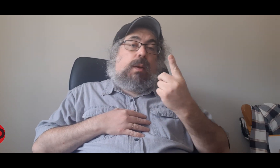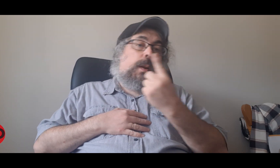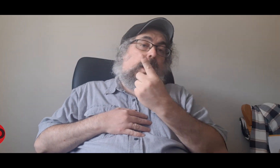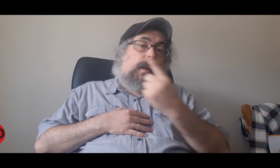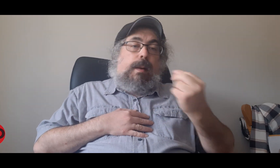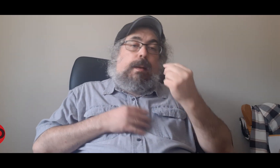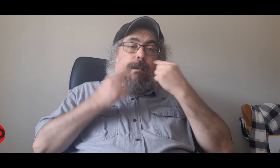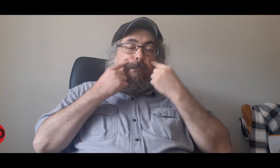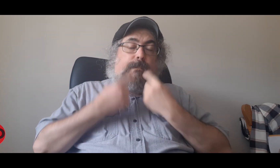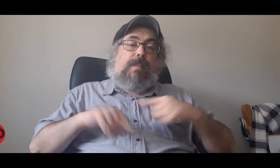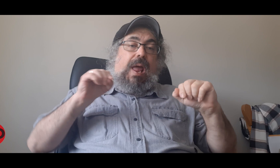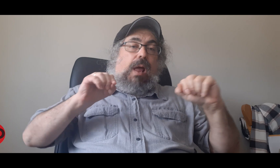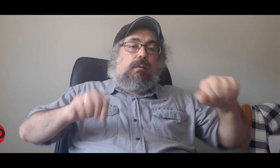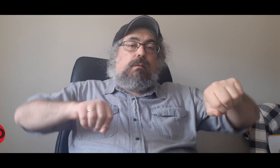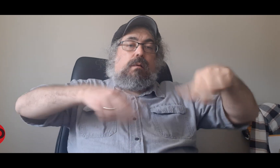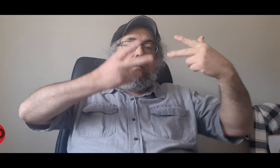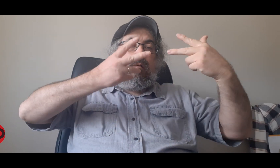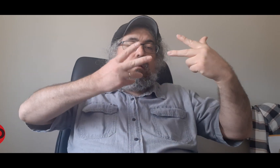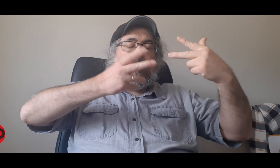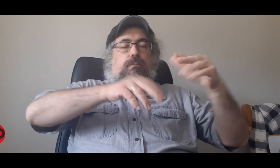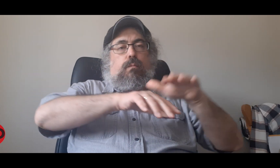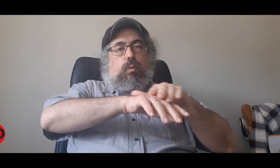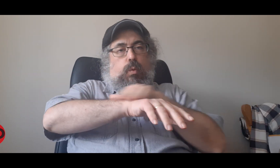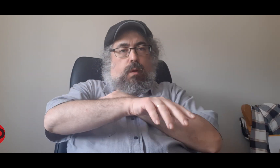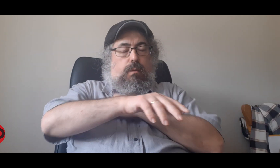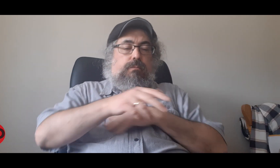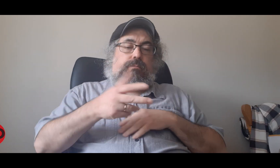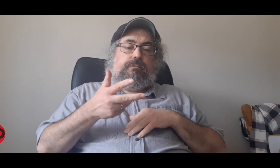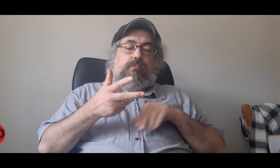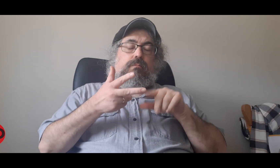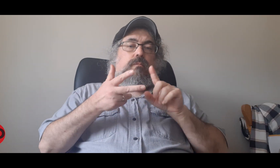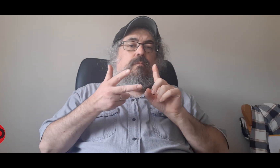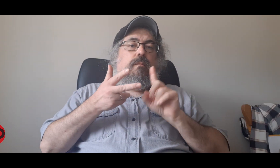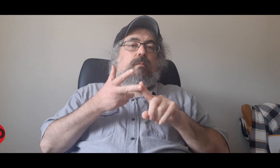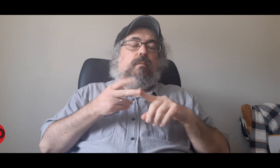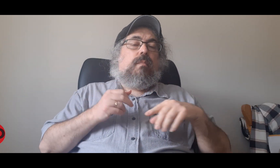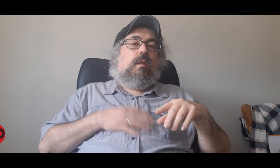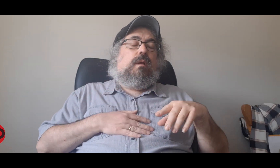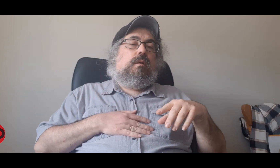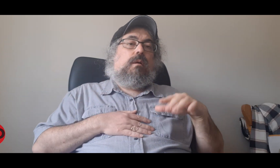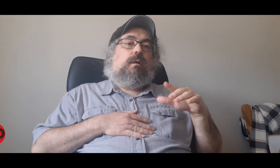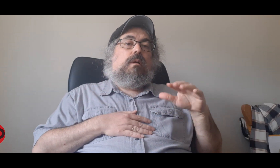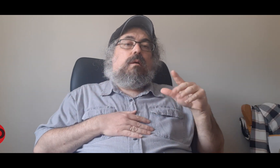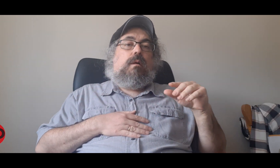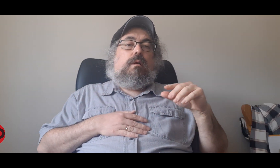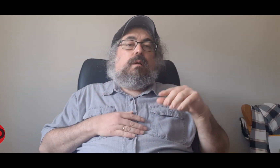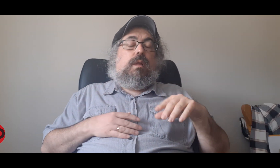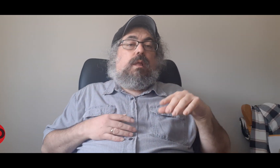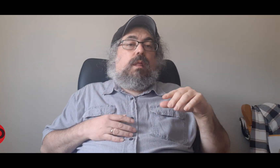connected to a Video Interpreter. Third issue...